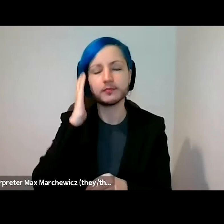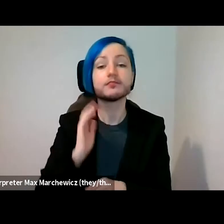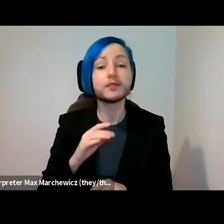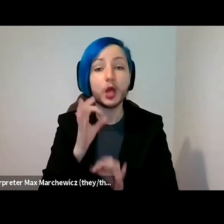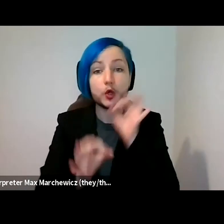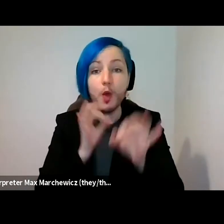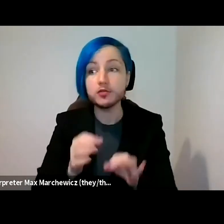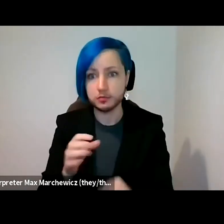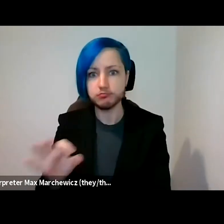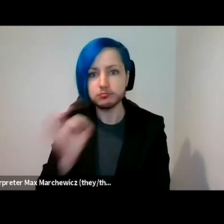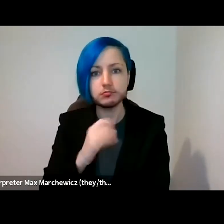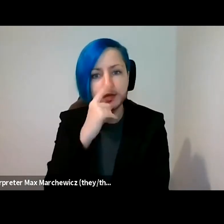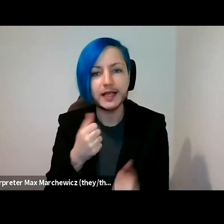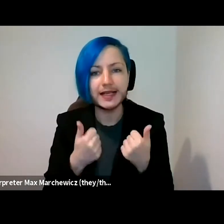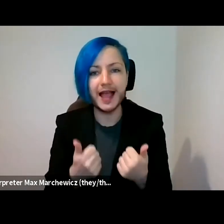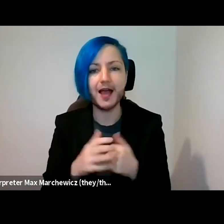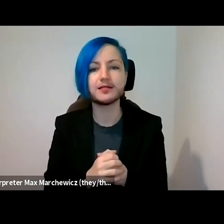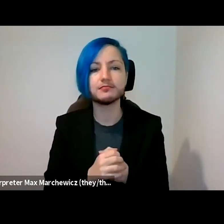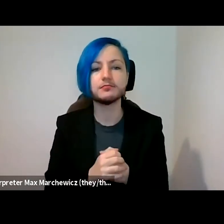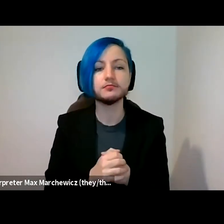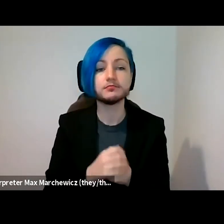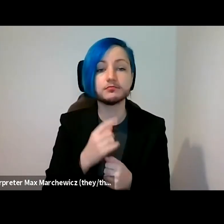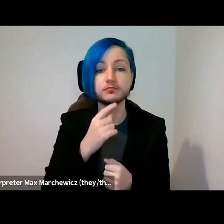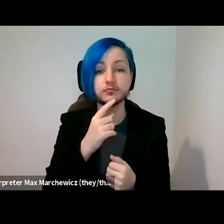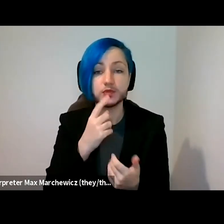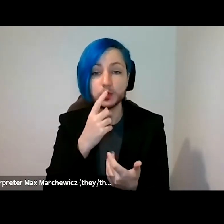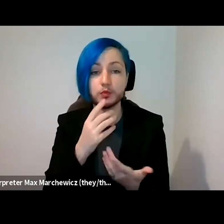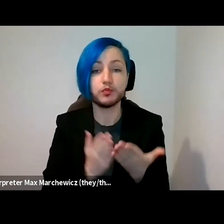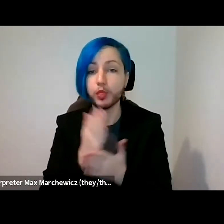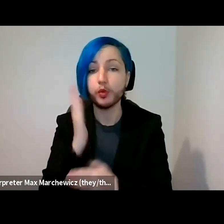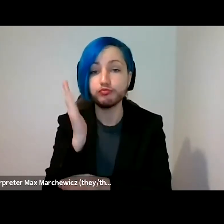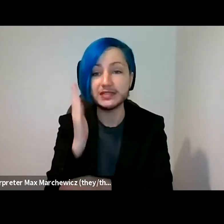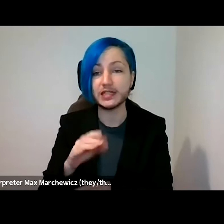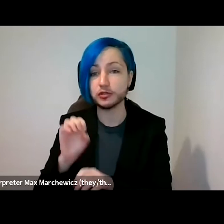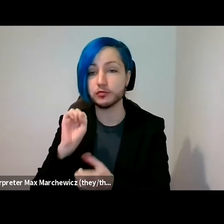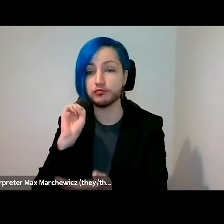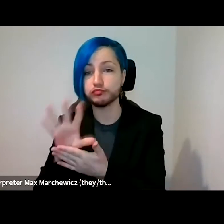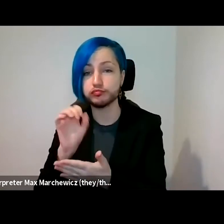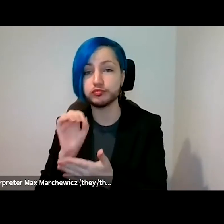You can share your questions for our attention throughout Suchitra's presentation using the Q&A button